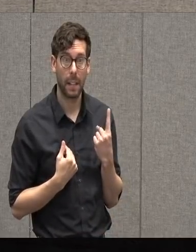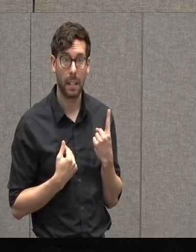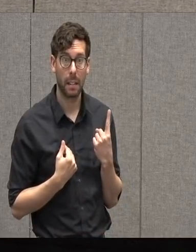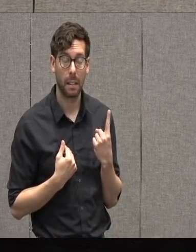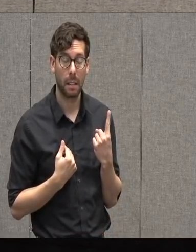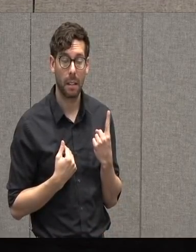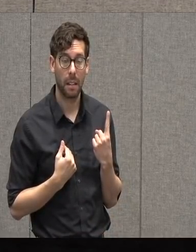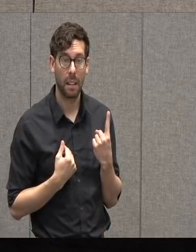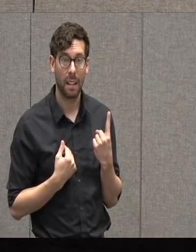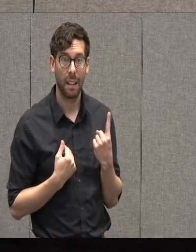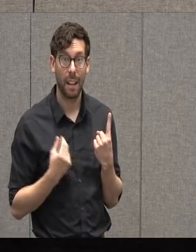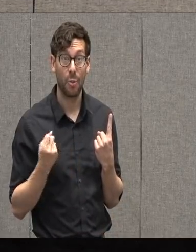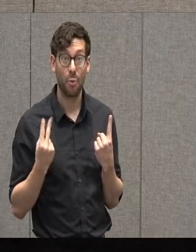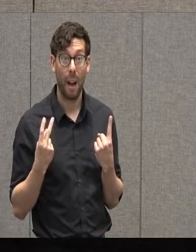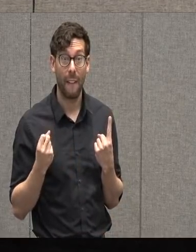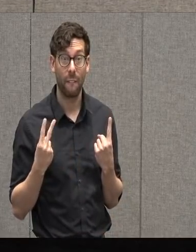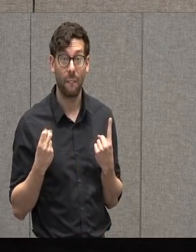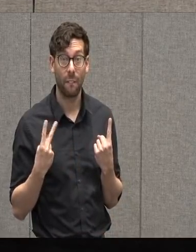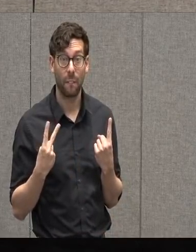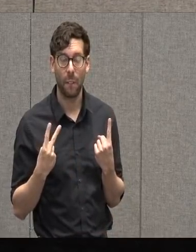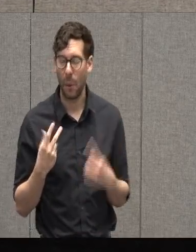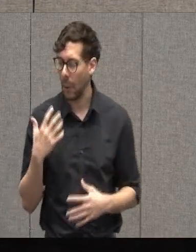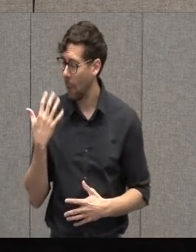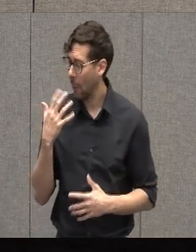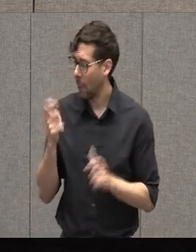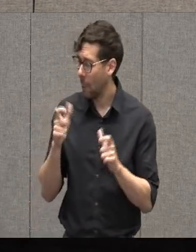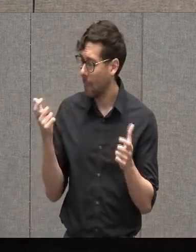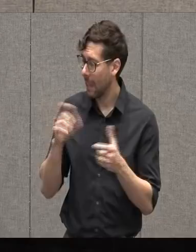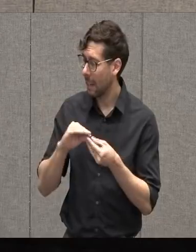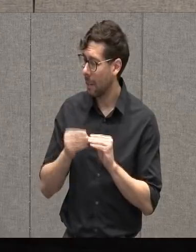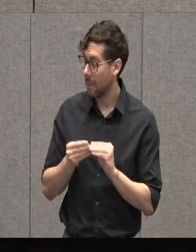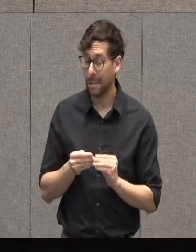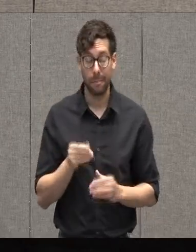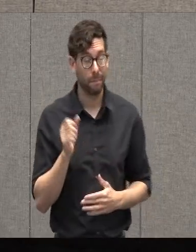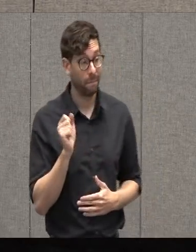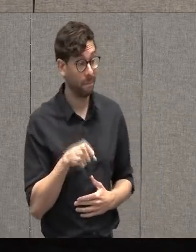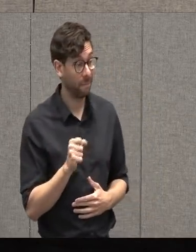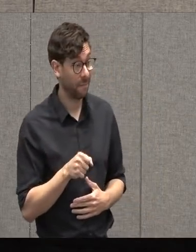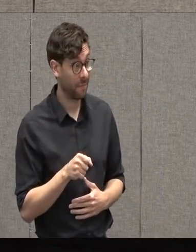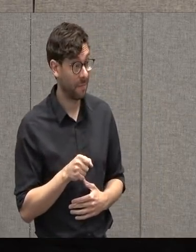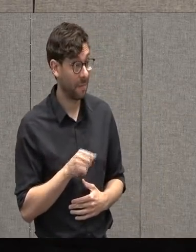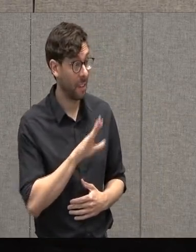and 12. Those are big numbers. Can you add them in your head?